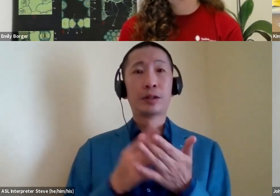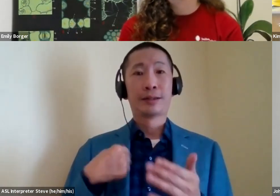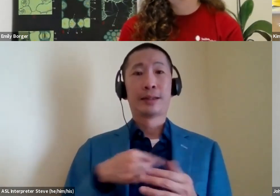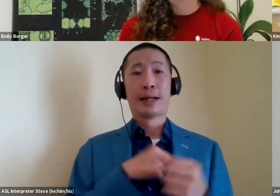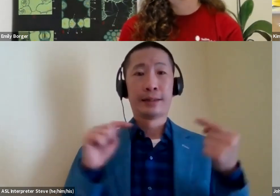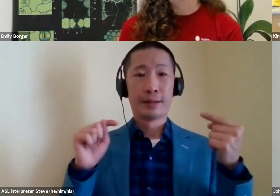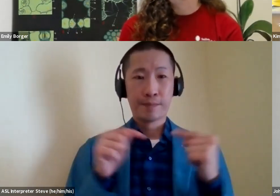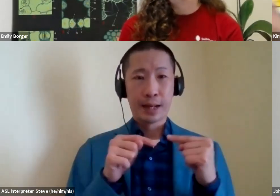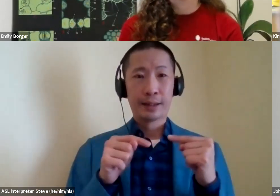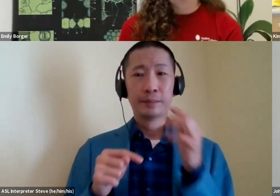Kim Komatsu (she/her): and